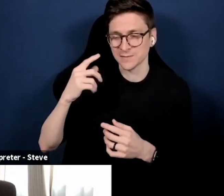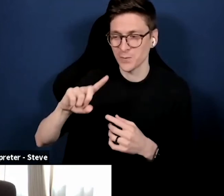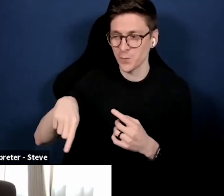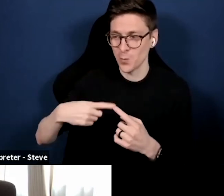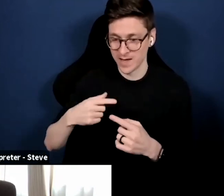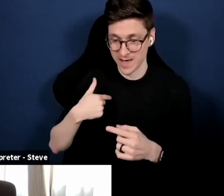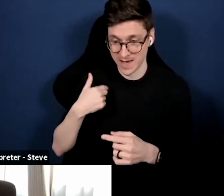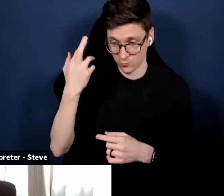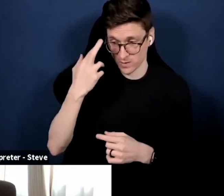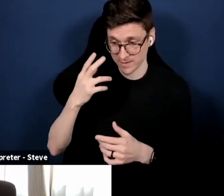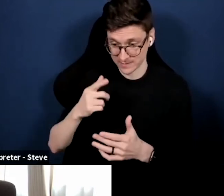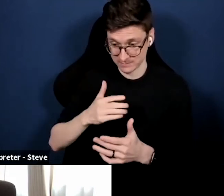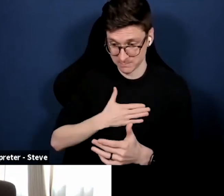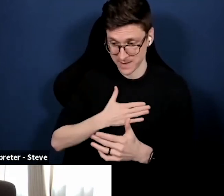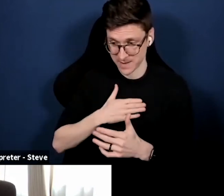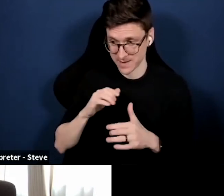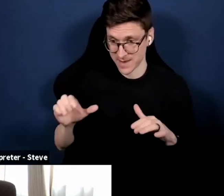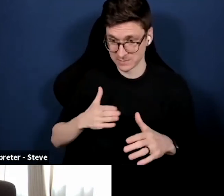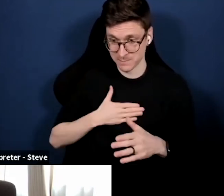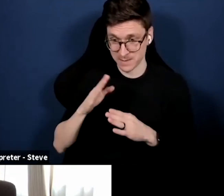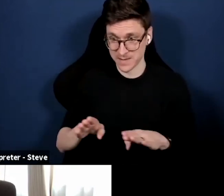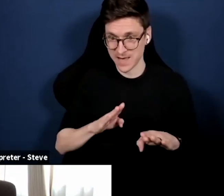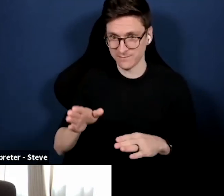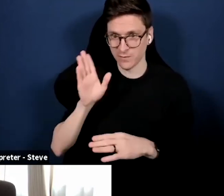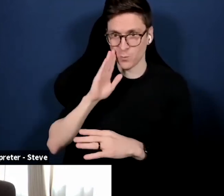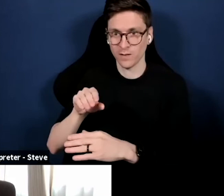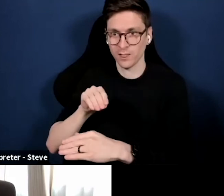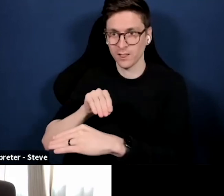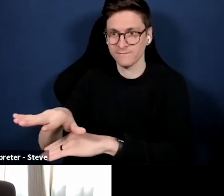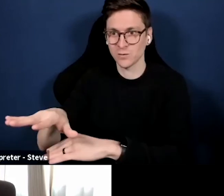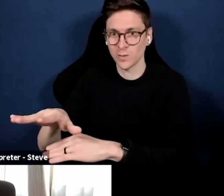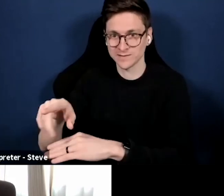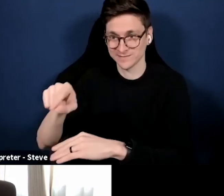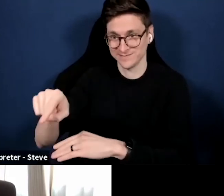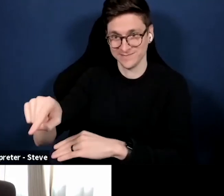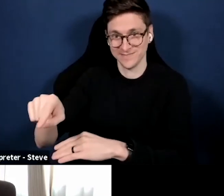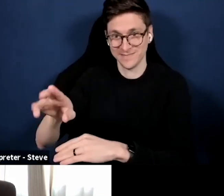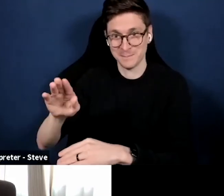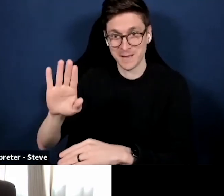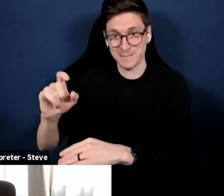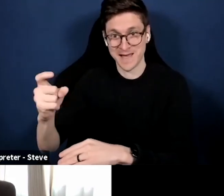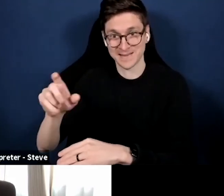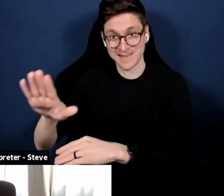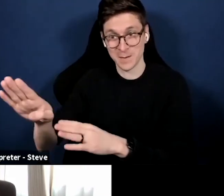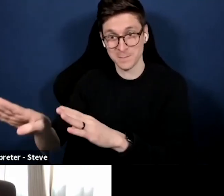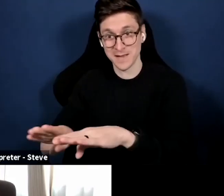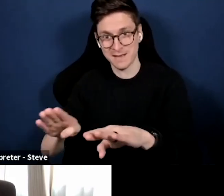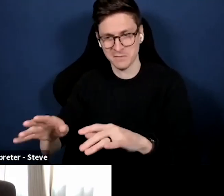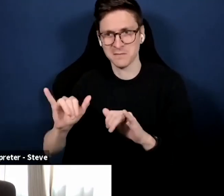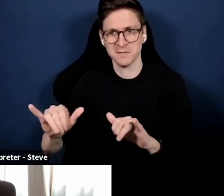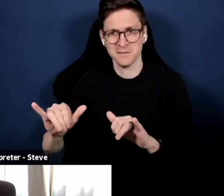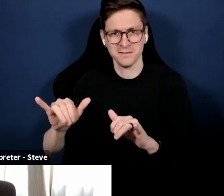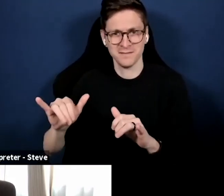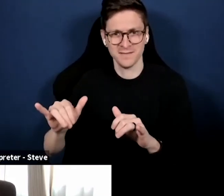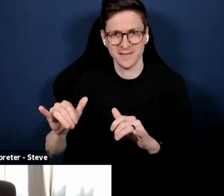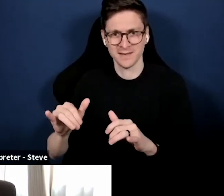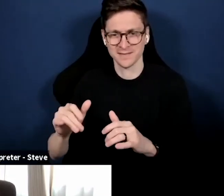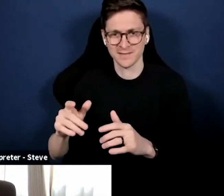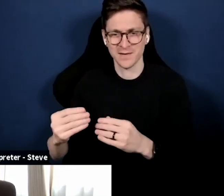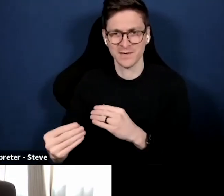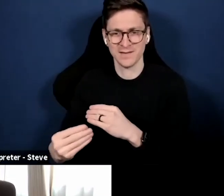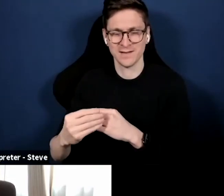actually affects the behavior of of the baby model you get more sort of um brought in but we